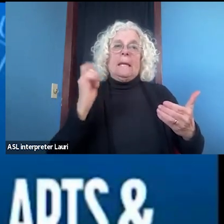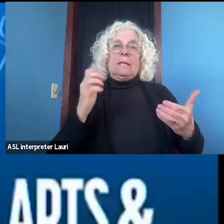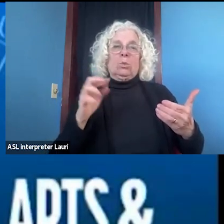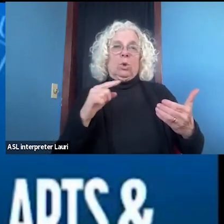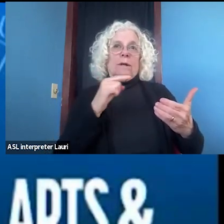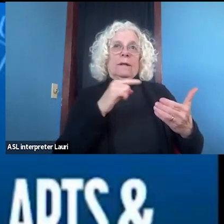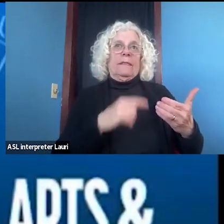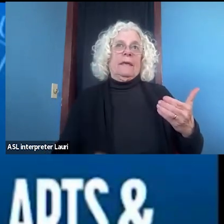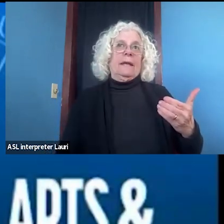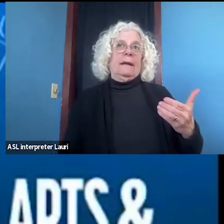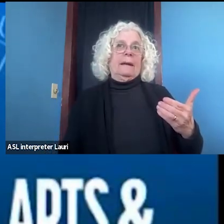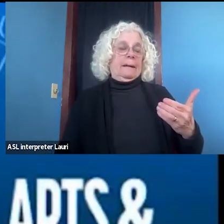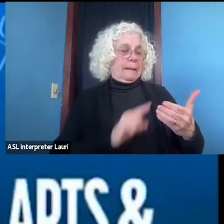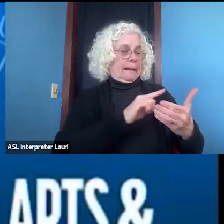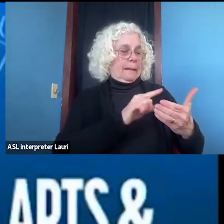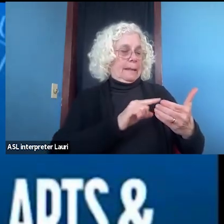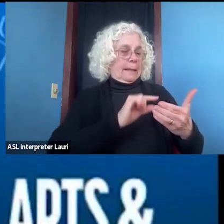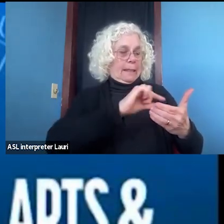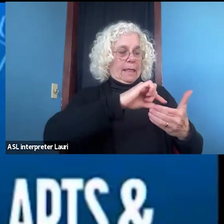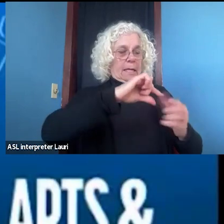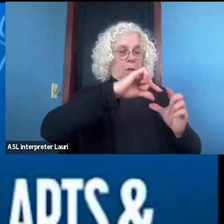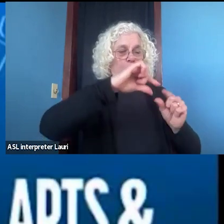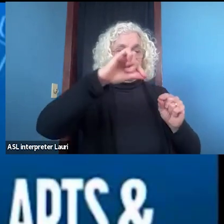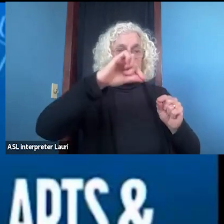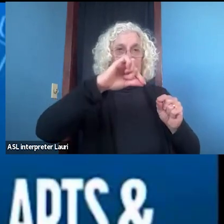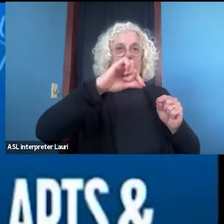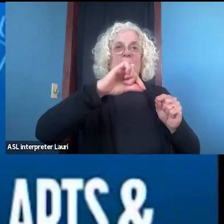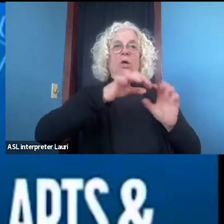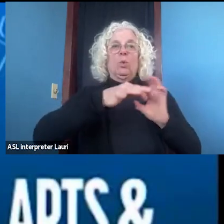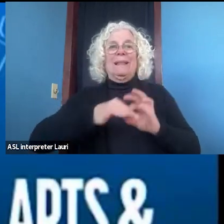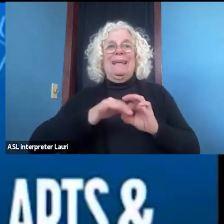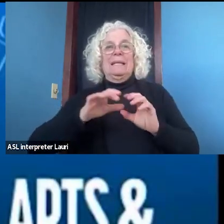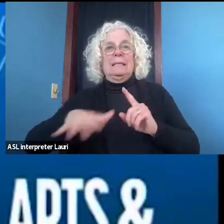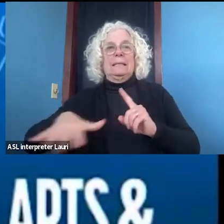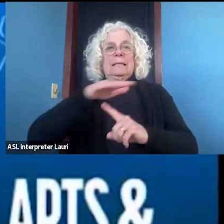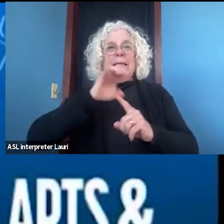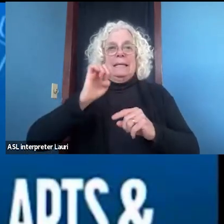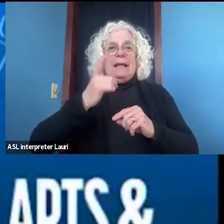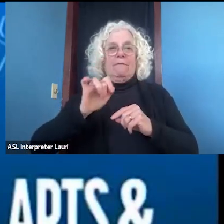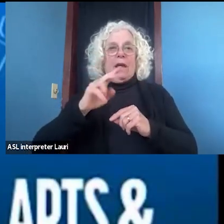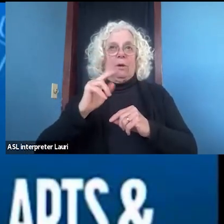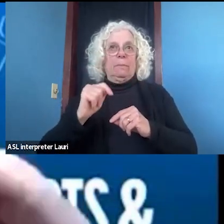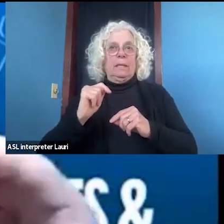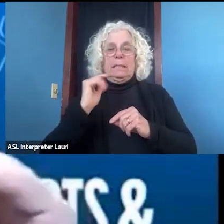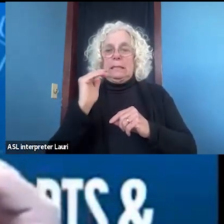And I pulled out the slice about arts and environment. And it had some research, some case studies.